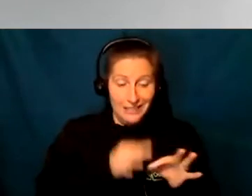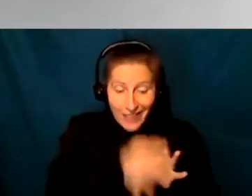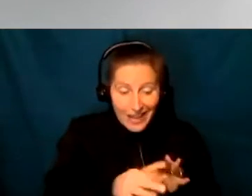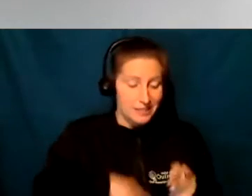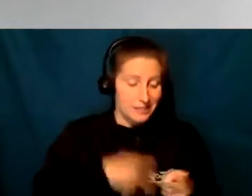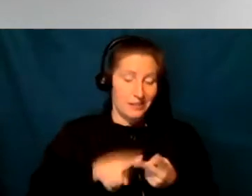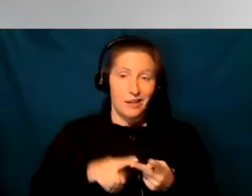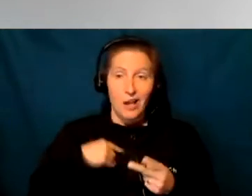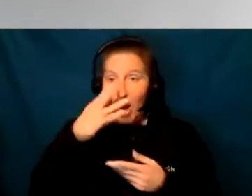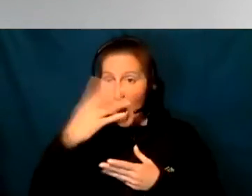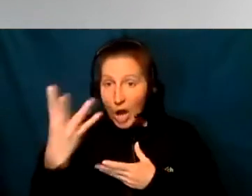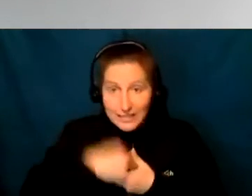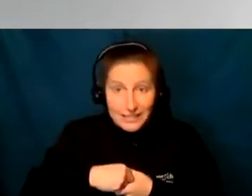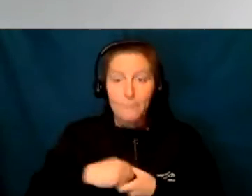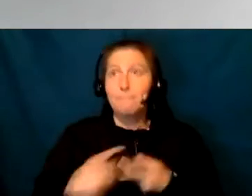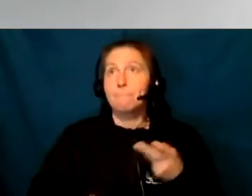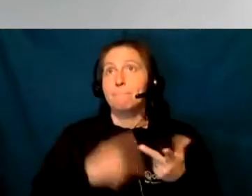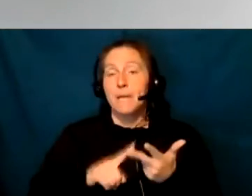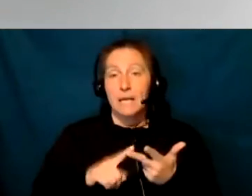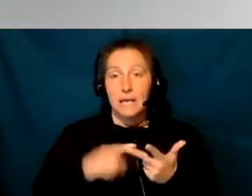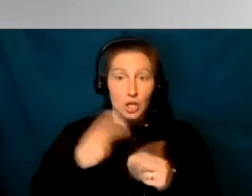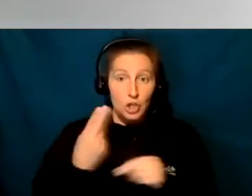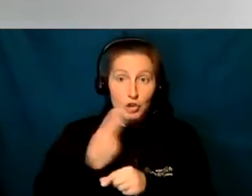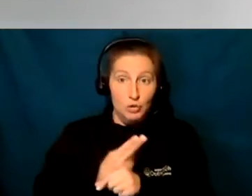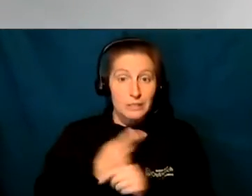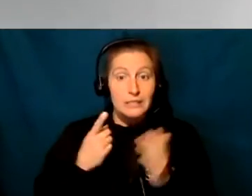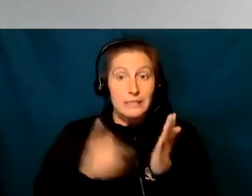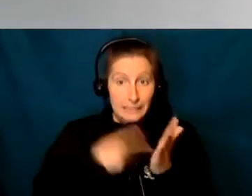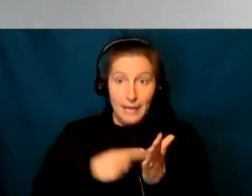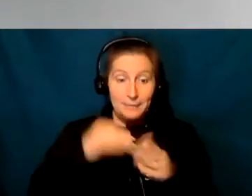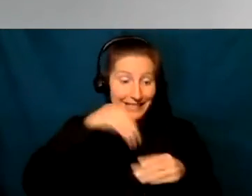we use it in the classroom, or in the classroom, in the hallways, things like